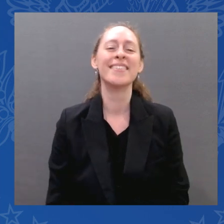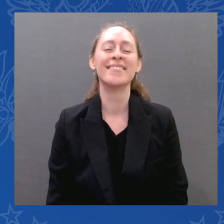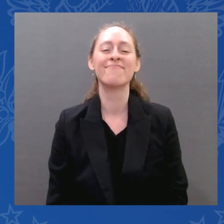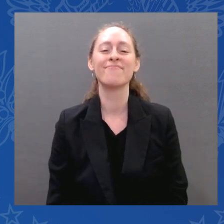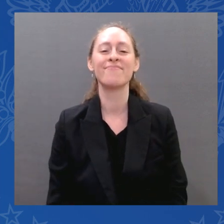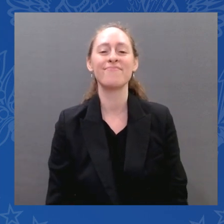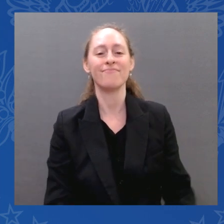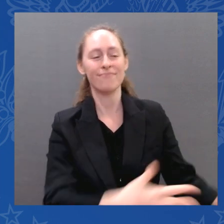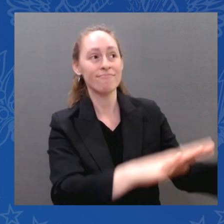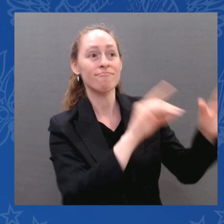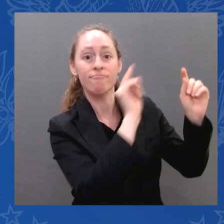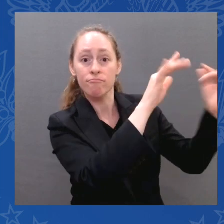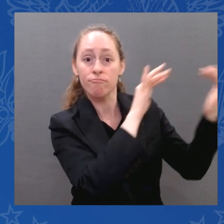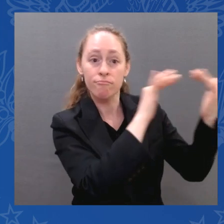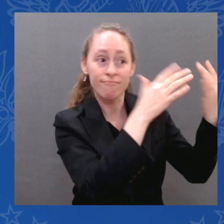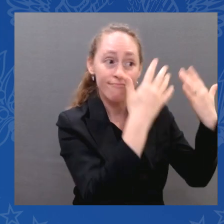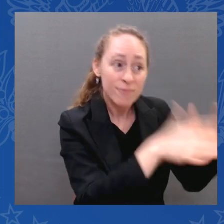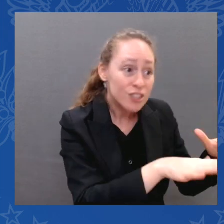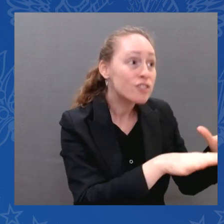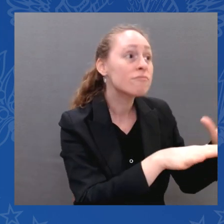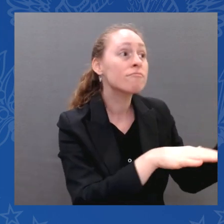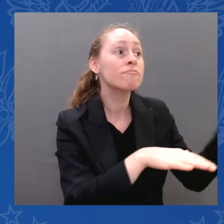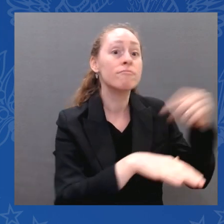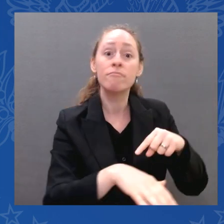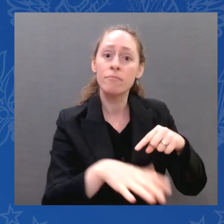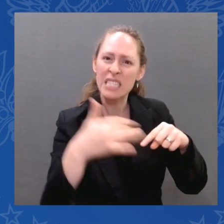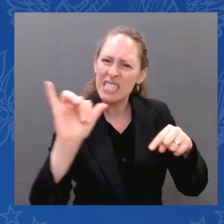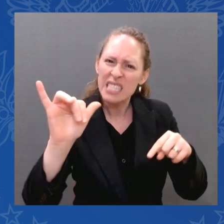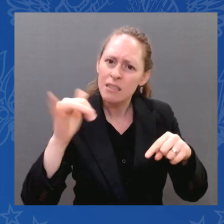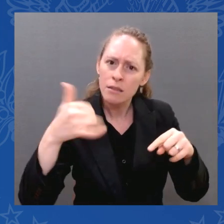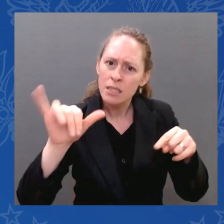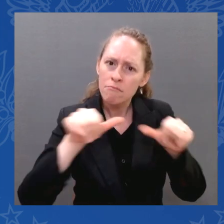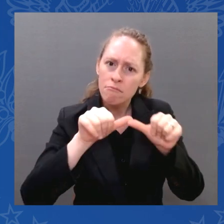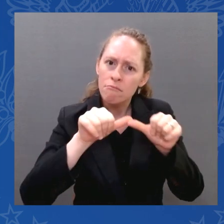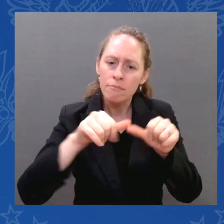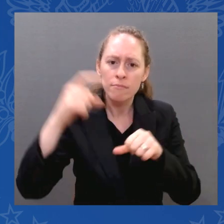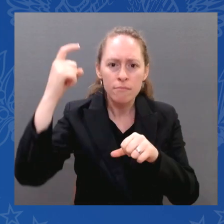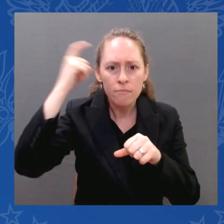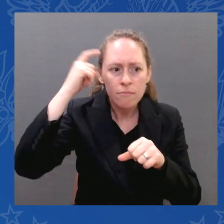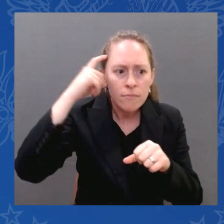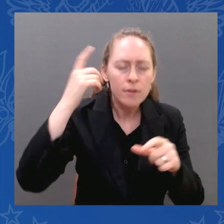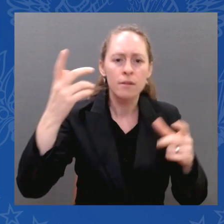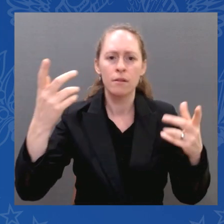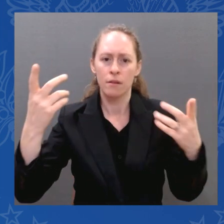to manage the effects of traumatic brain injury, to cope with post-traumatic stress that occurs.